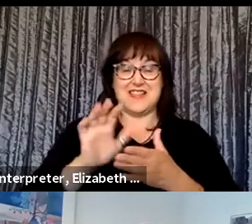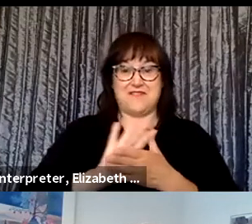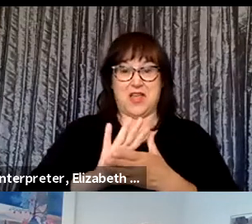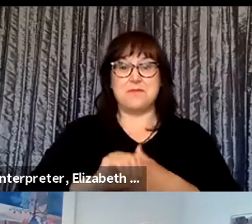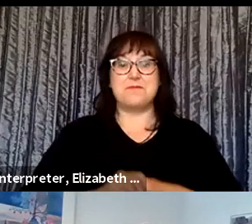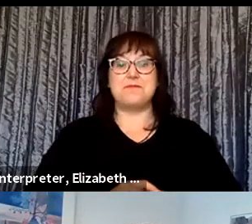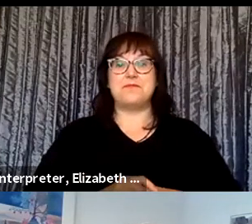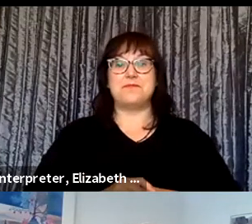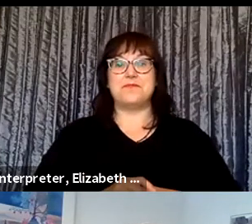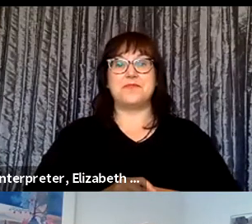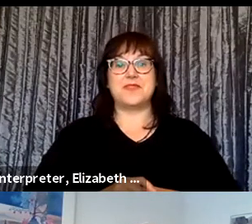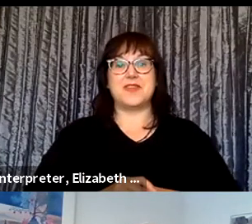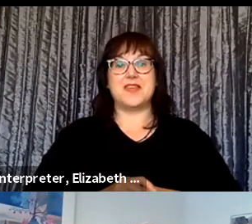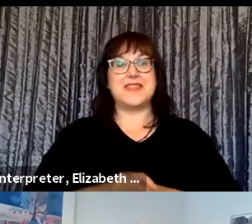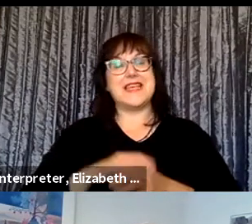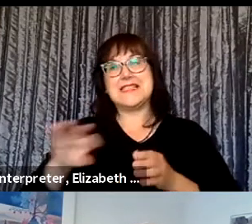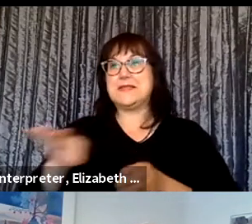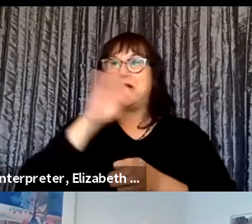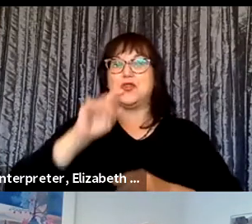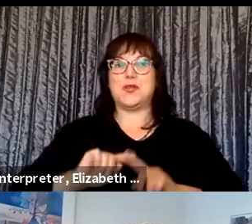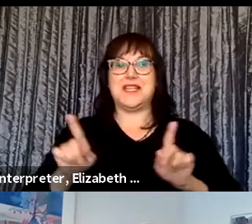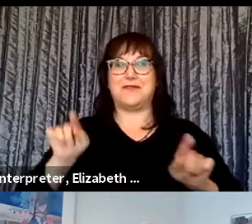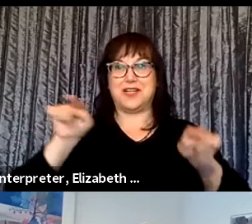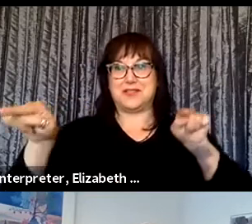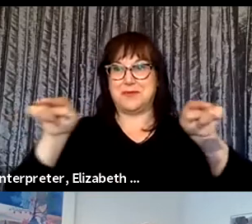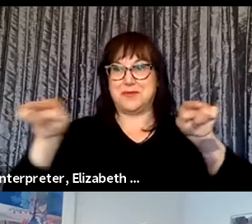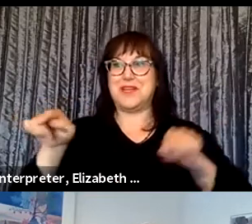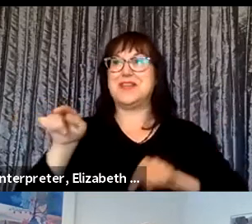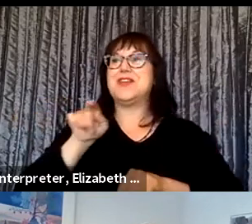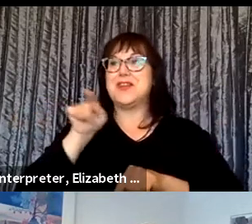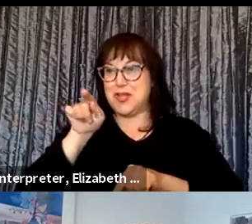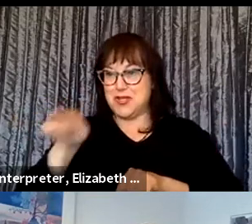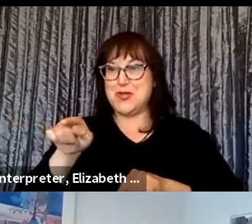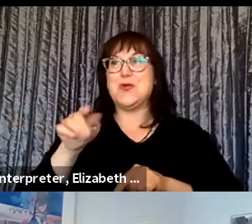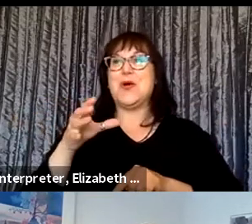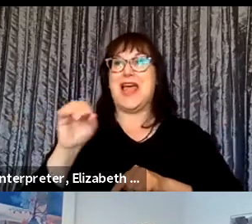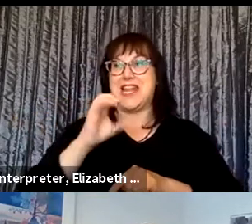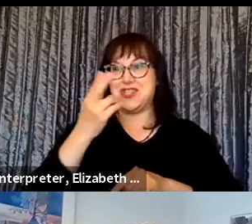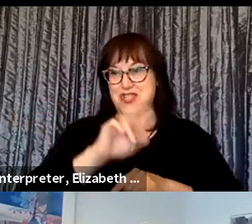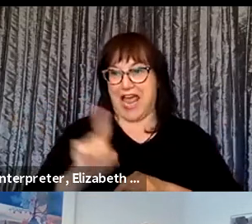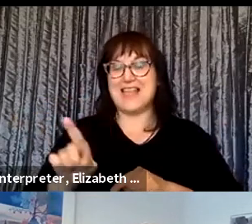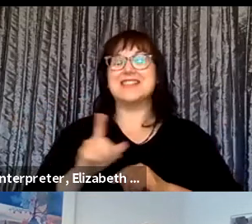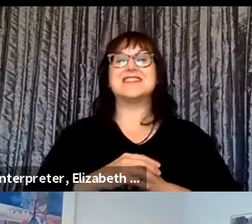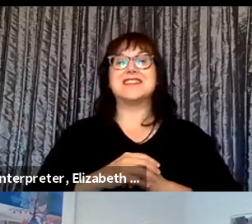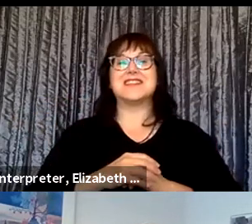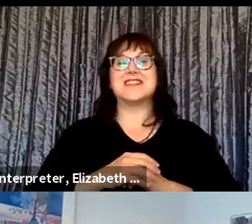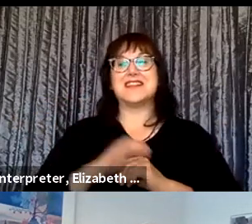the spiritual differences between you and Chas and, you know, the, Chas being on her phone